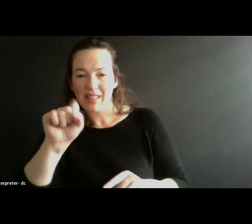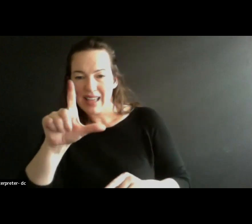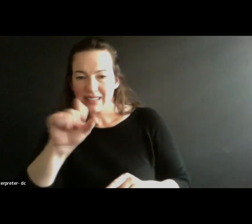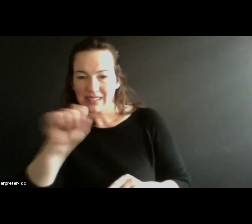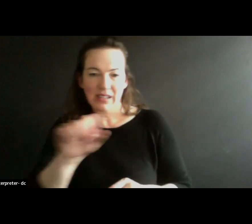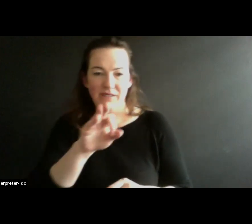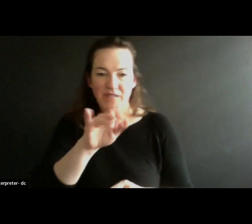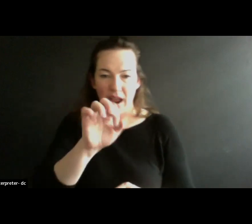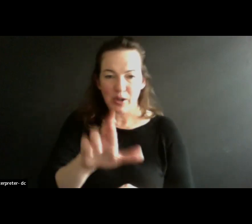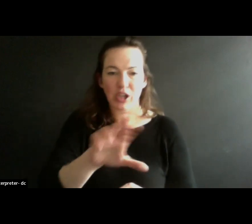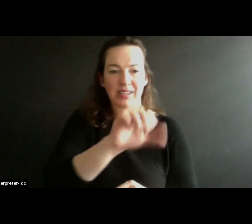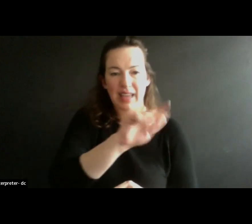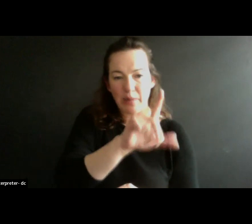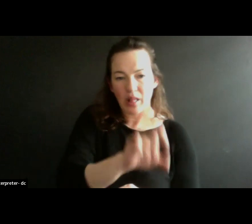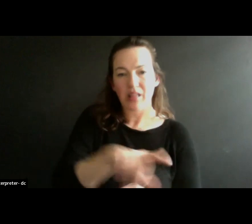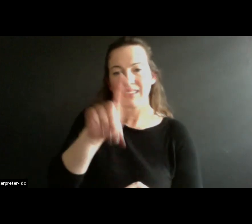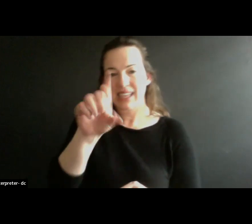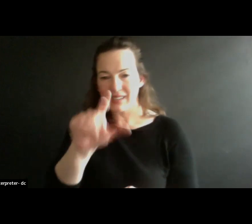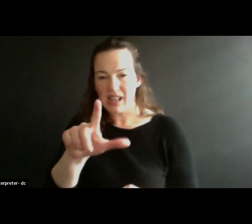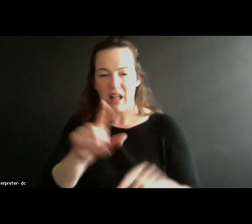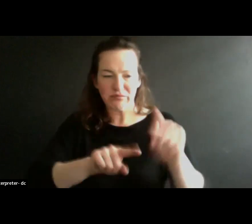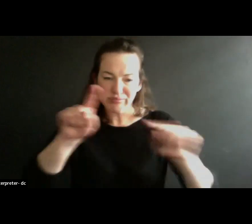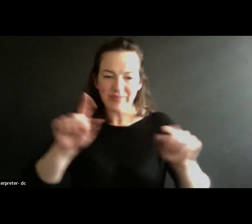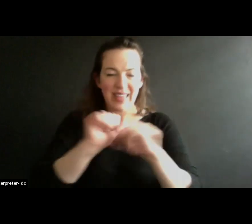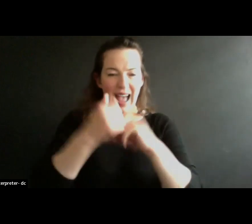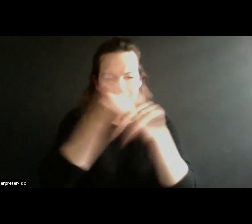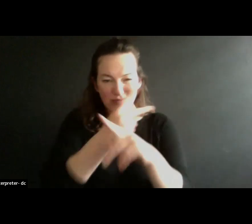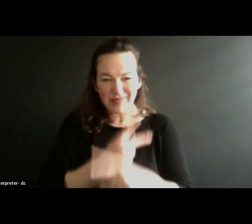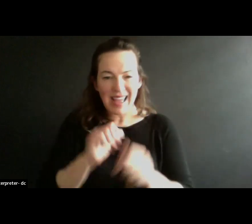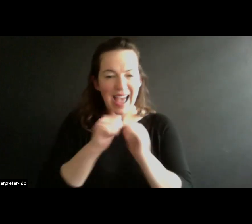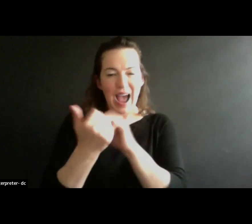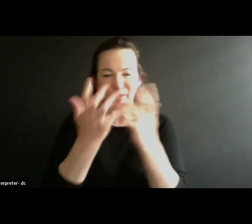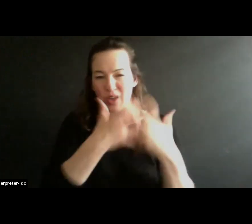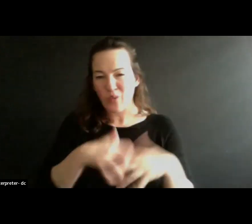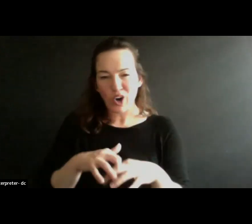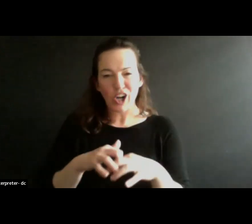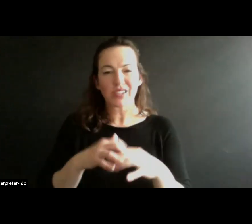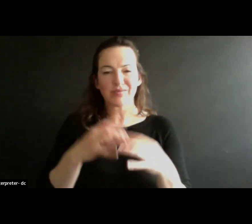cable and Dsl, and how those different things work. So that when these conversations get